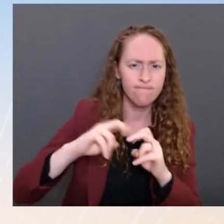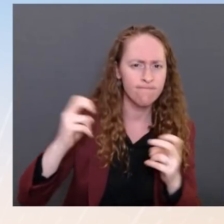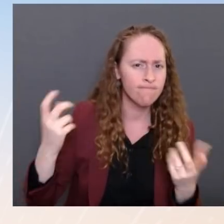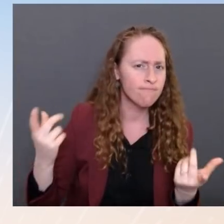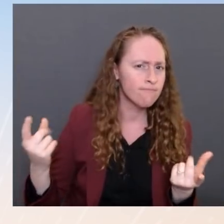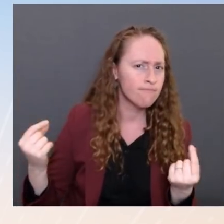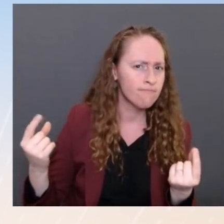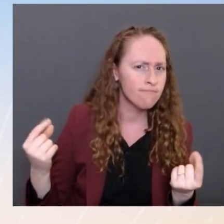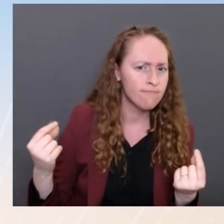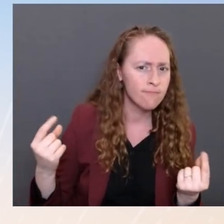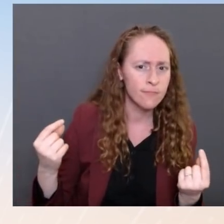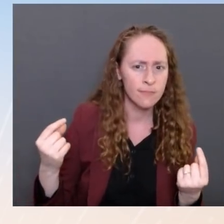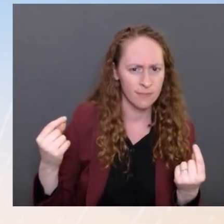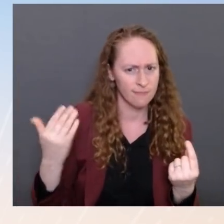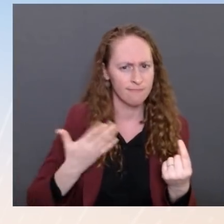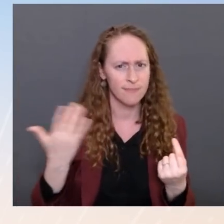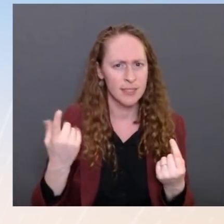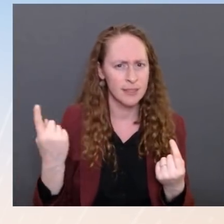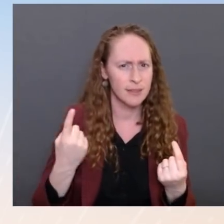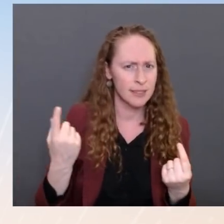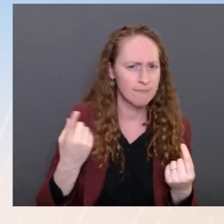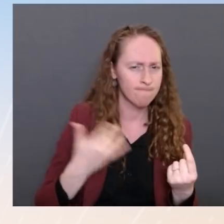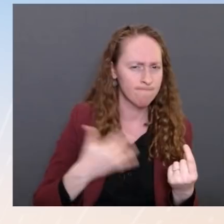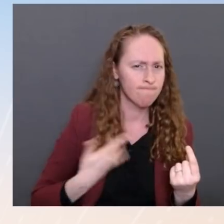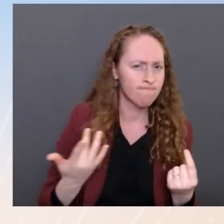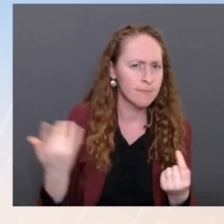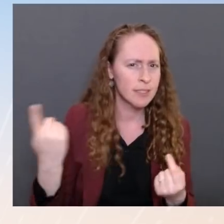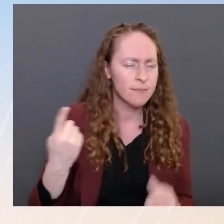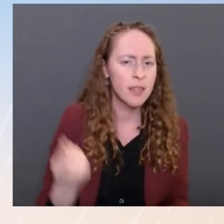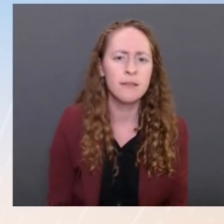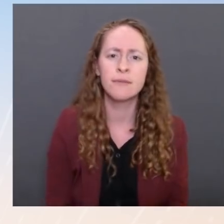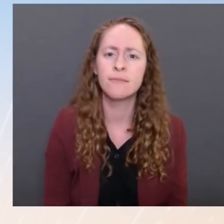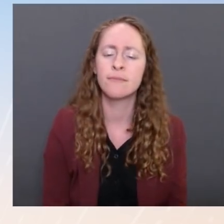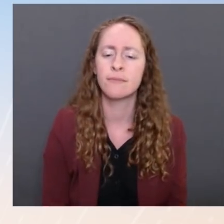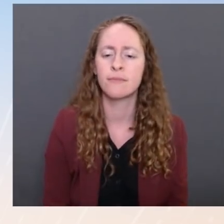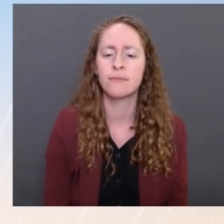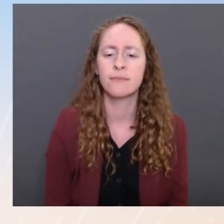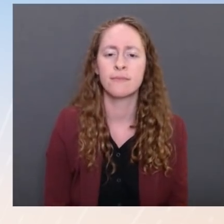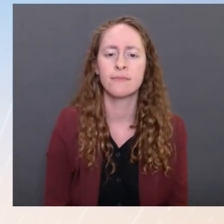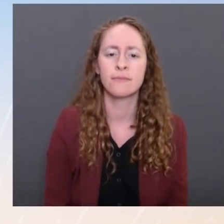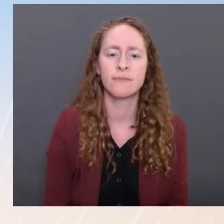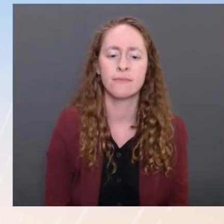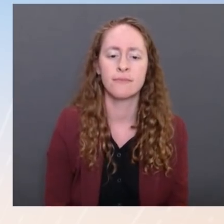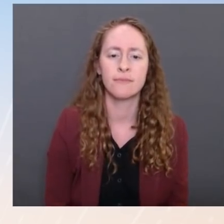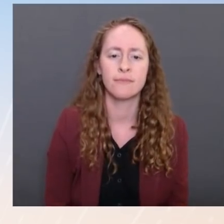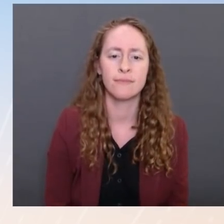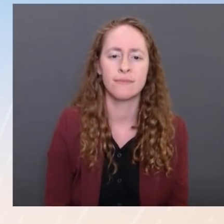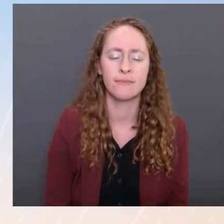because there had not been an acknowledgement about the need to look into crypto -- both the benefits and the challenges.